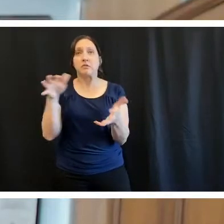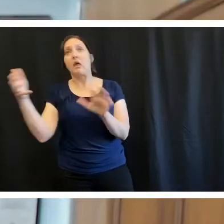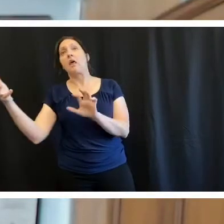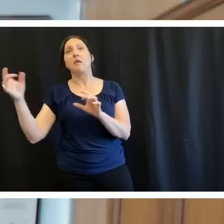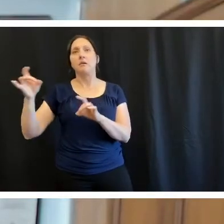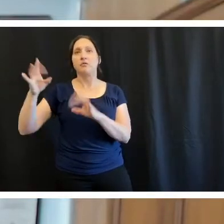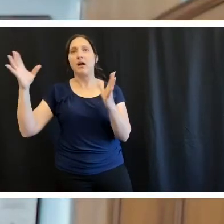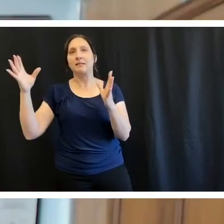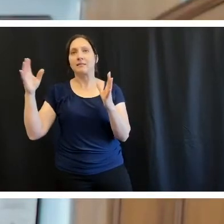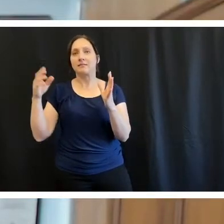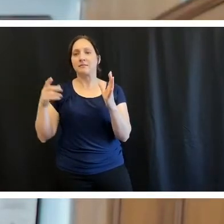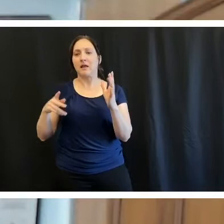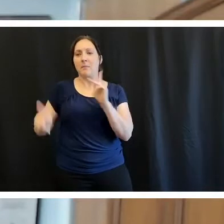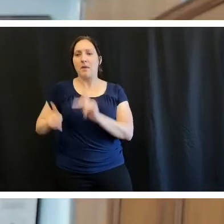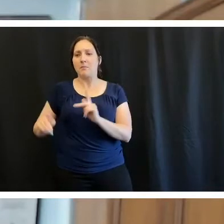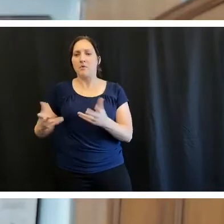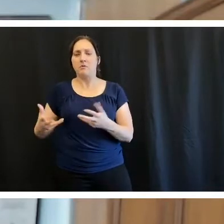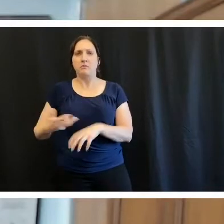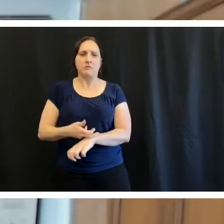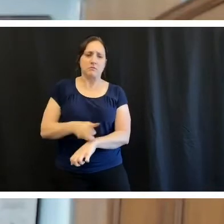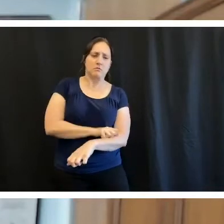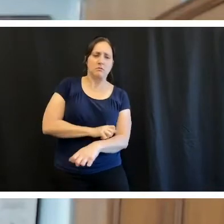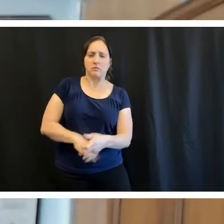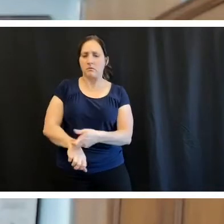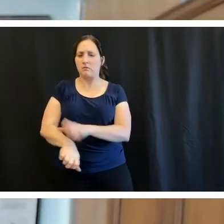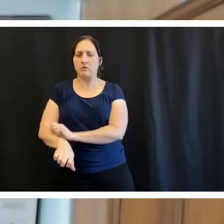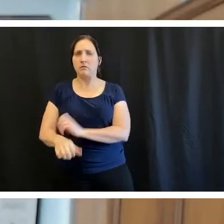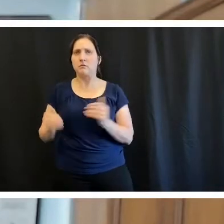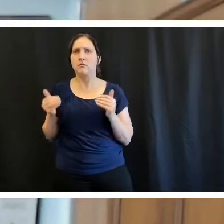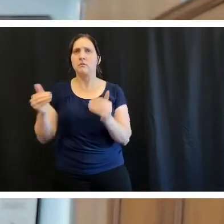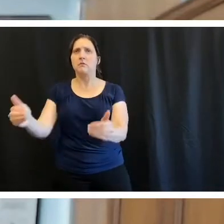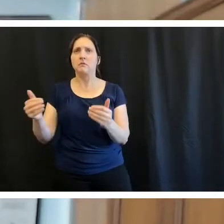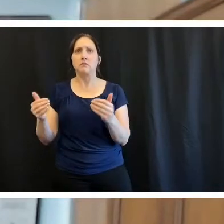and have made such an amazing impact in areas where many